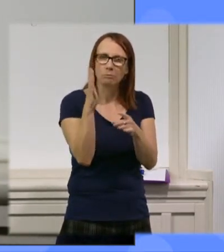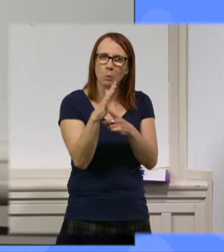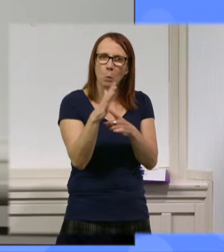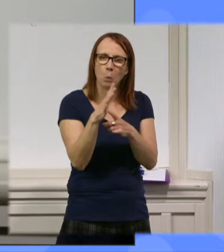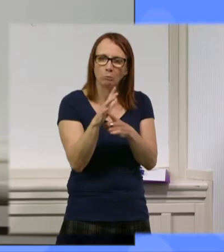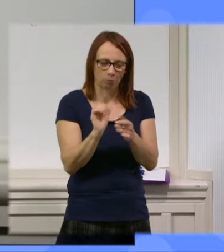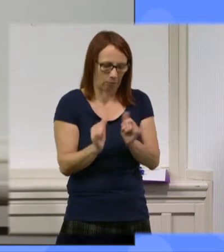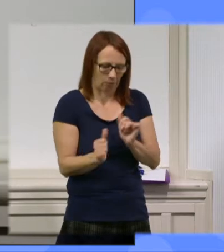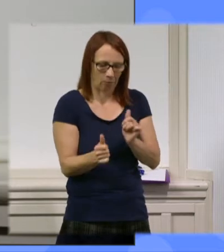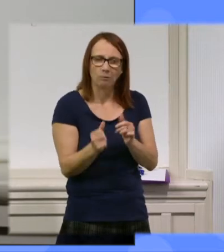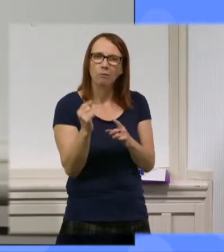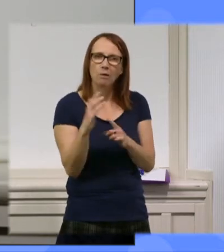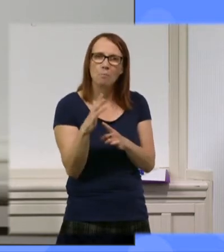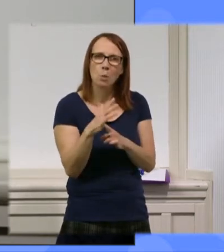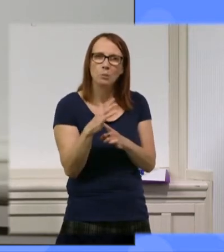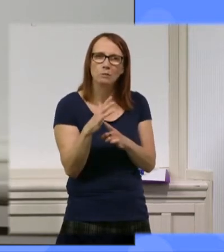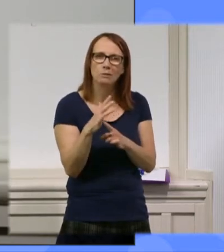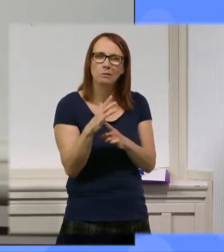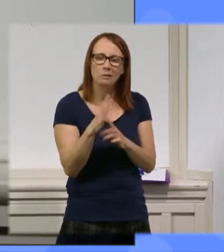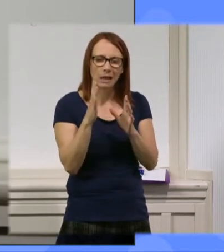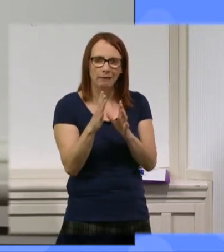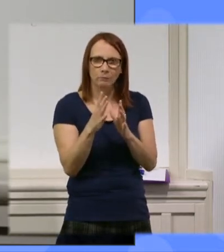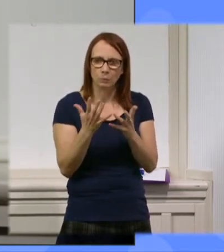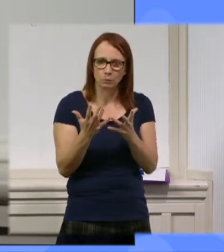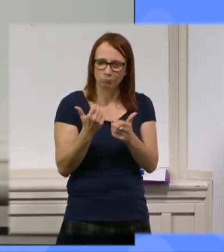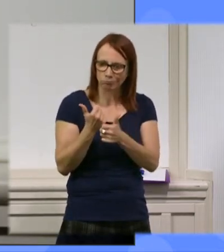you're very much you very much look to each other to help